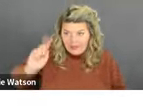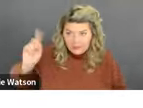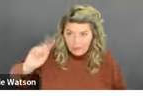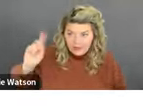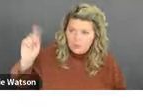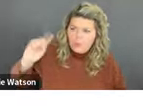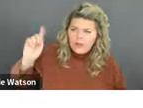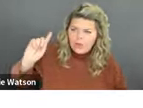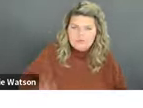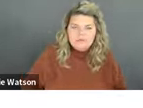So that's where, where.